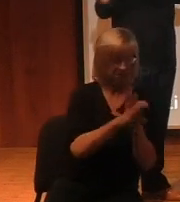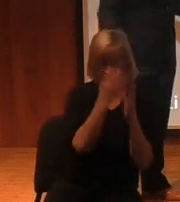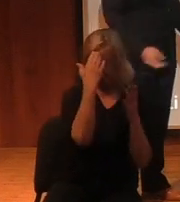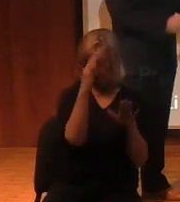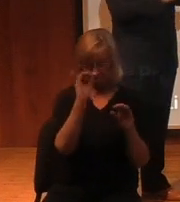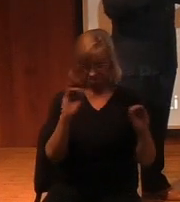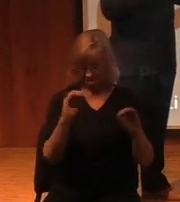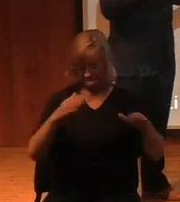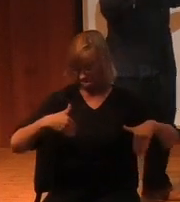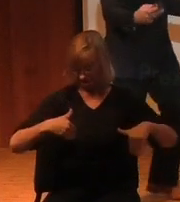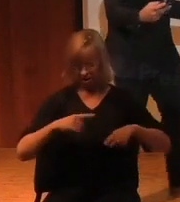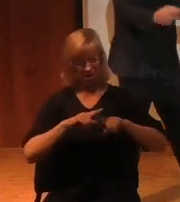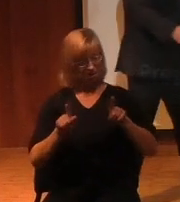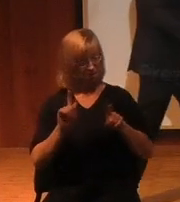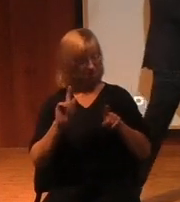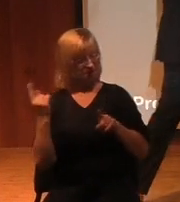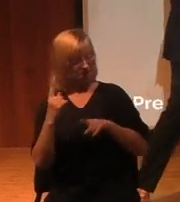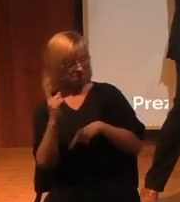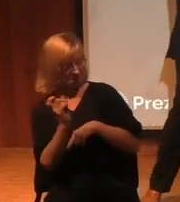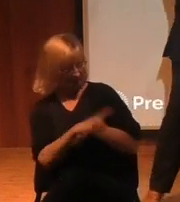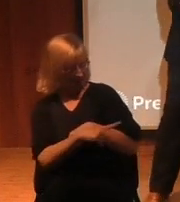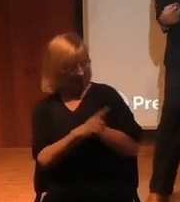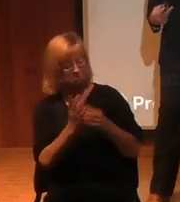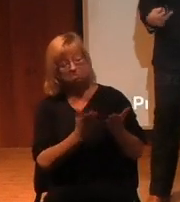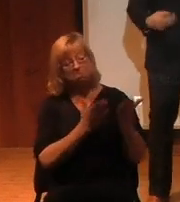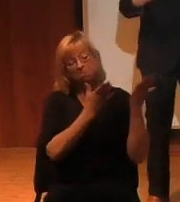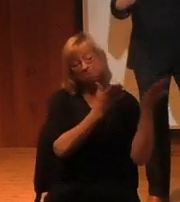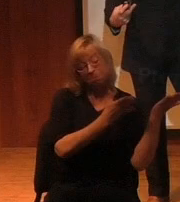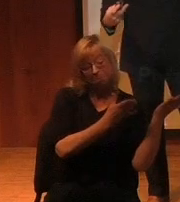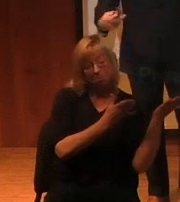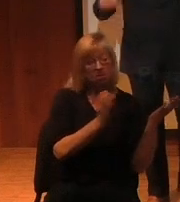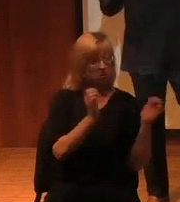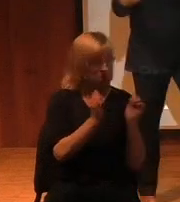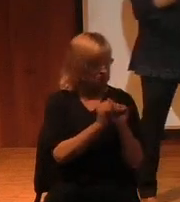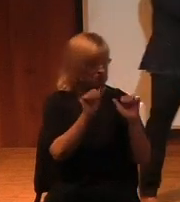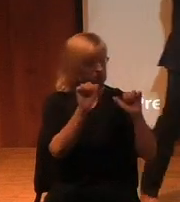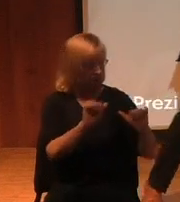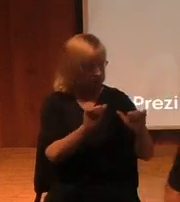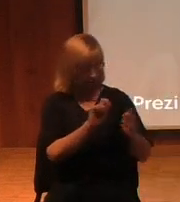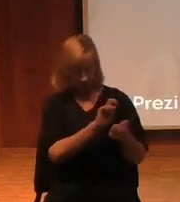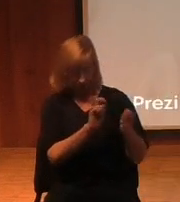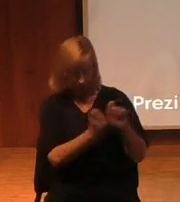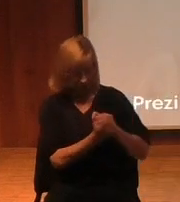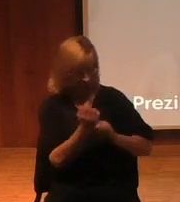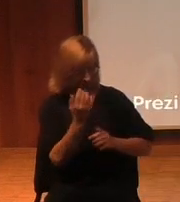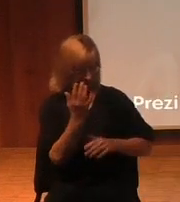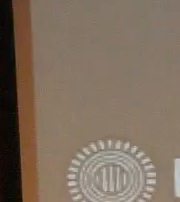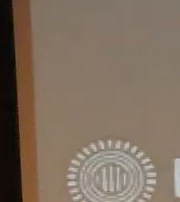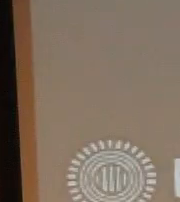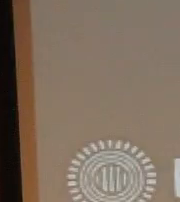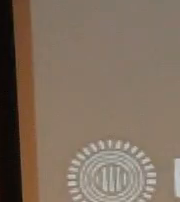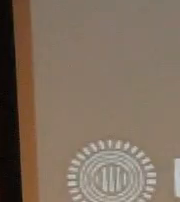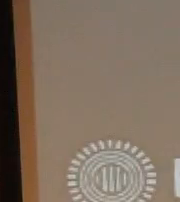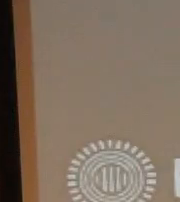but is asked and propositioned with the ability to change some past trauma that he's experienced.